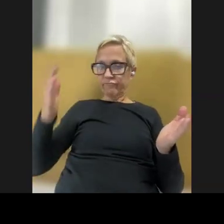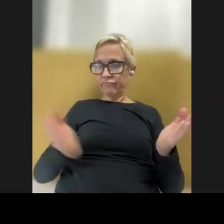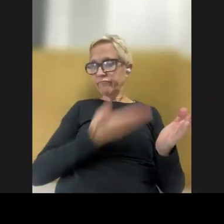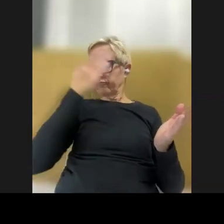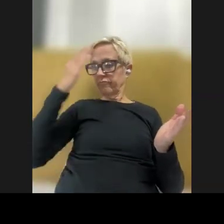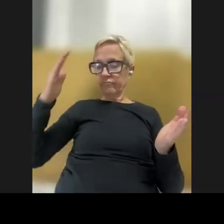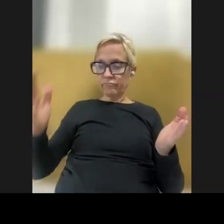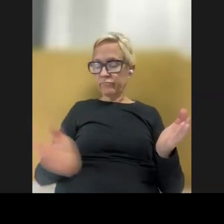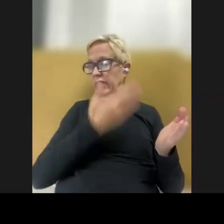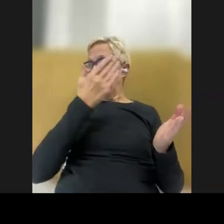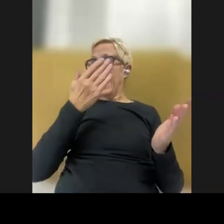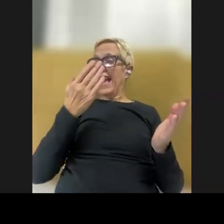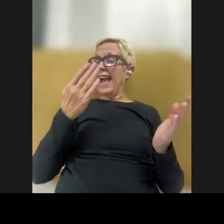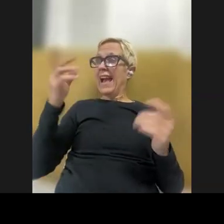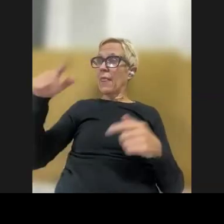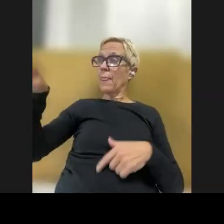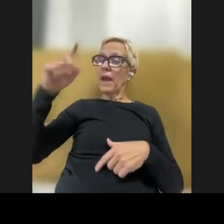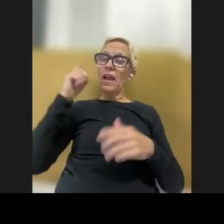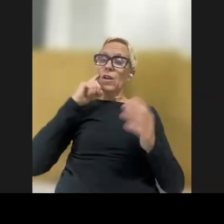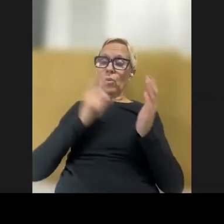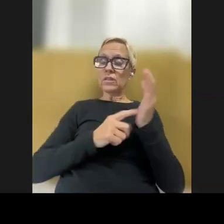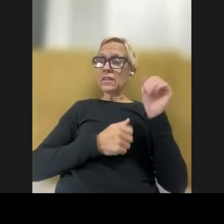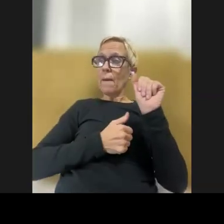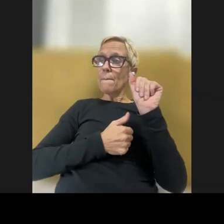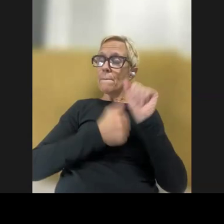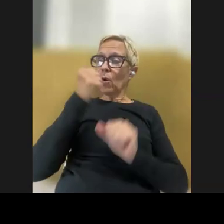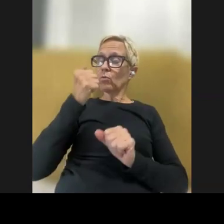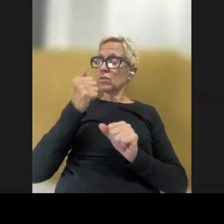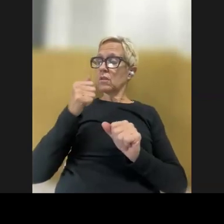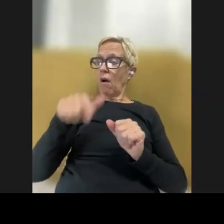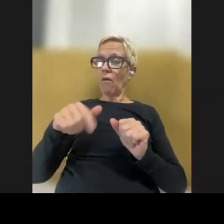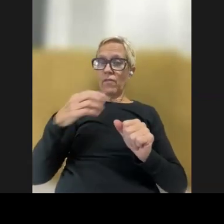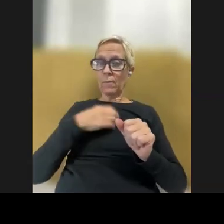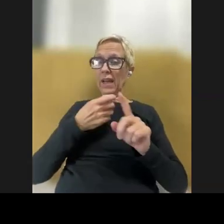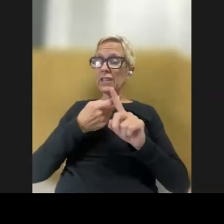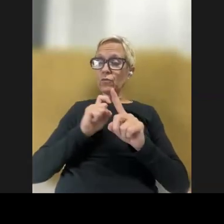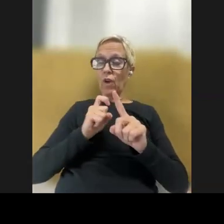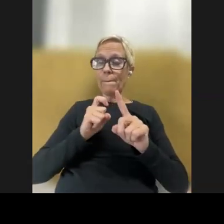They were trying to determine I mean I didn't even think about this, because a federal level.